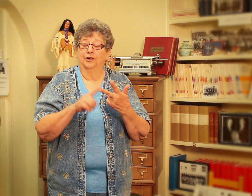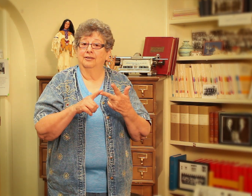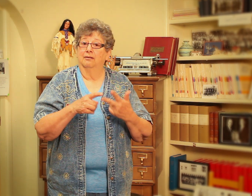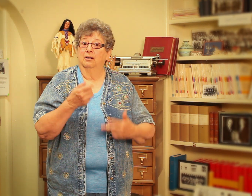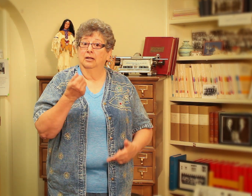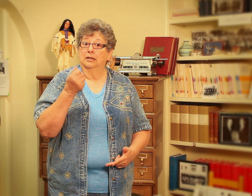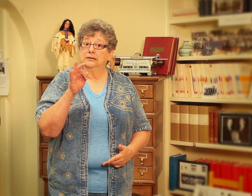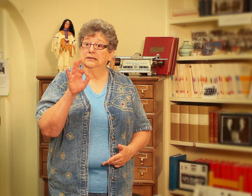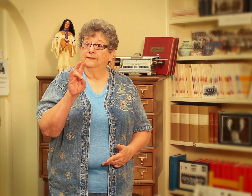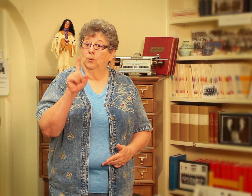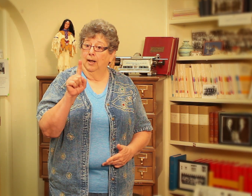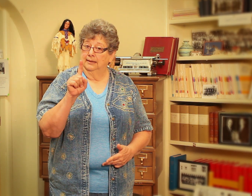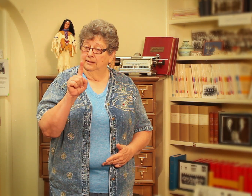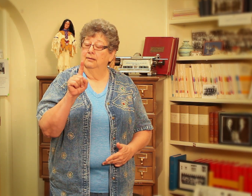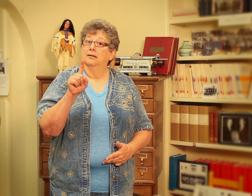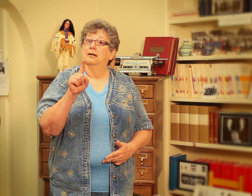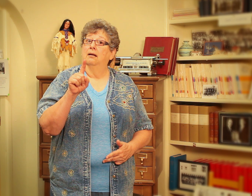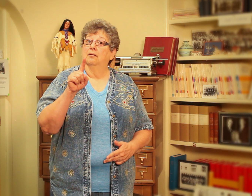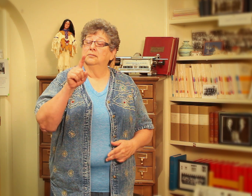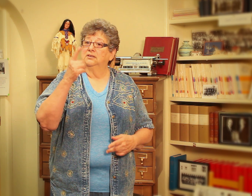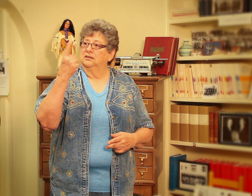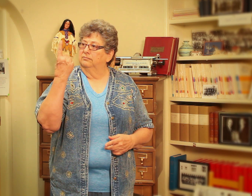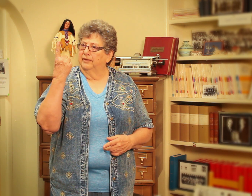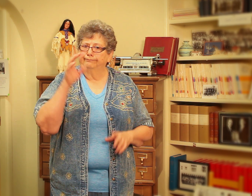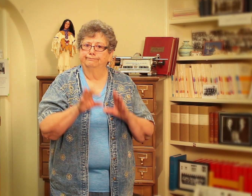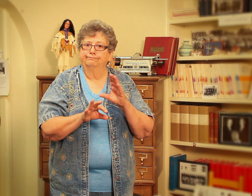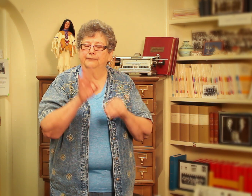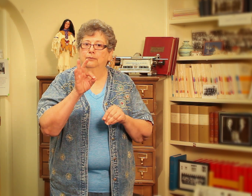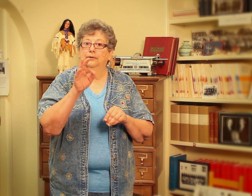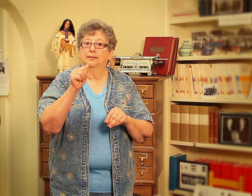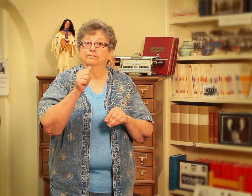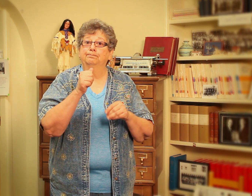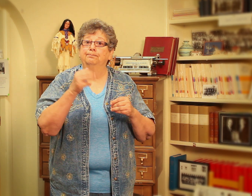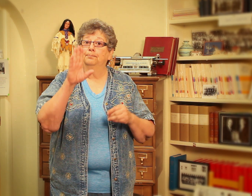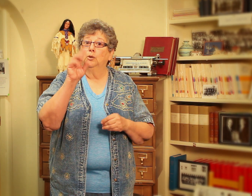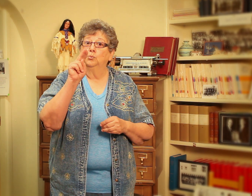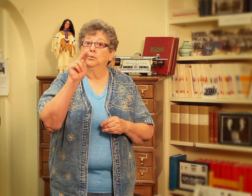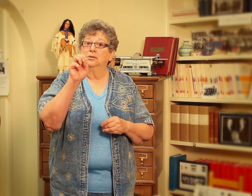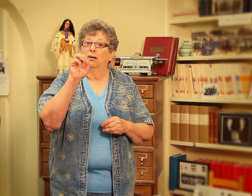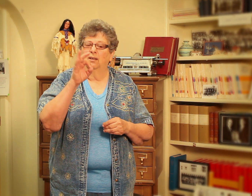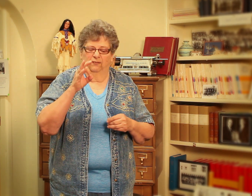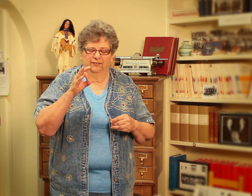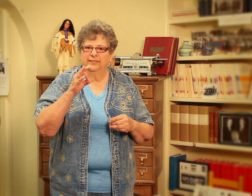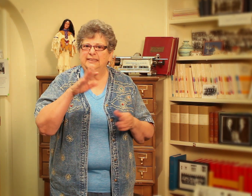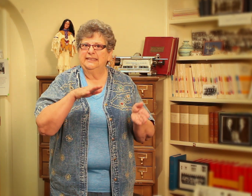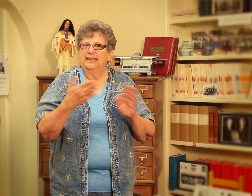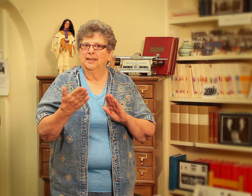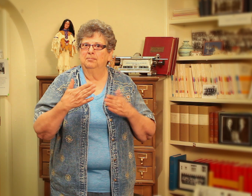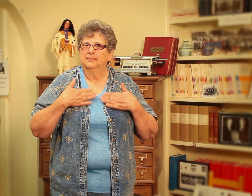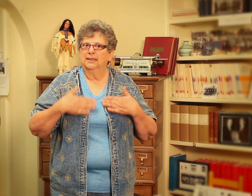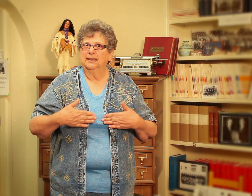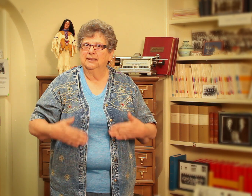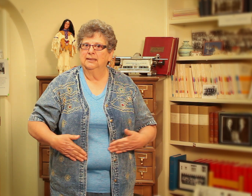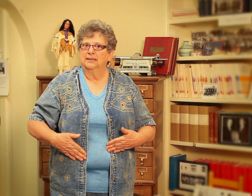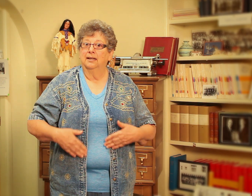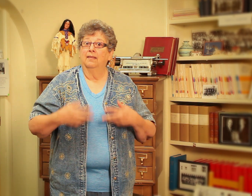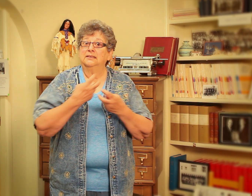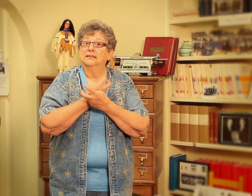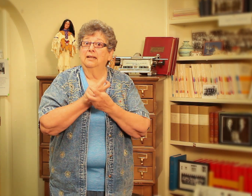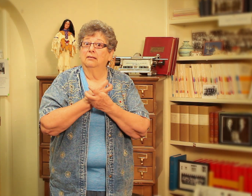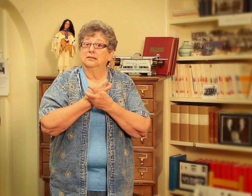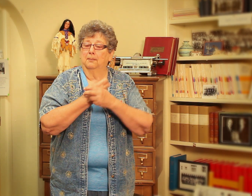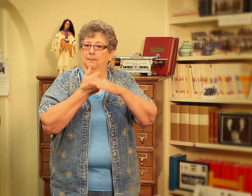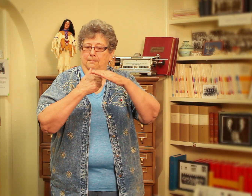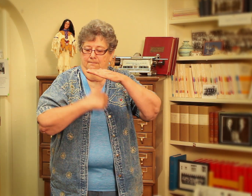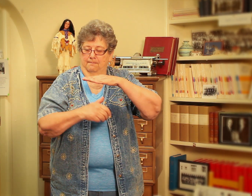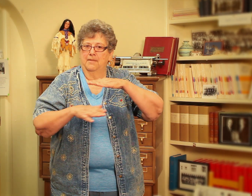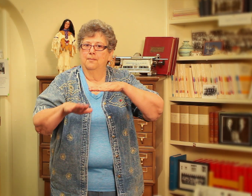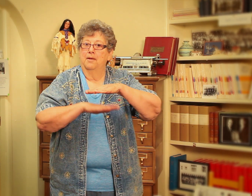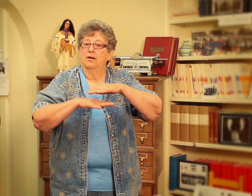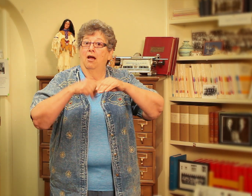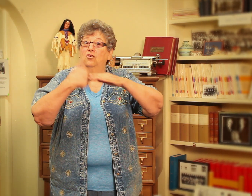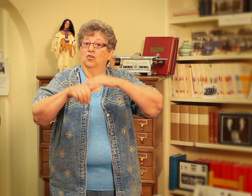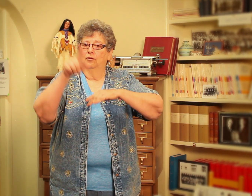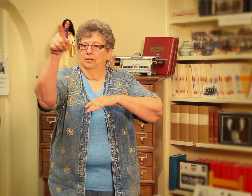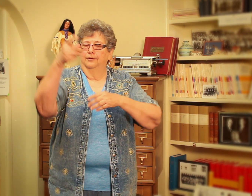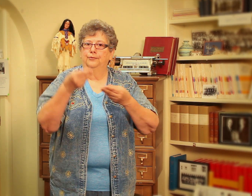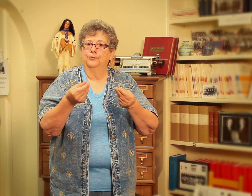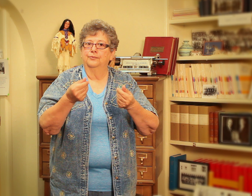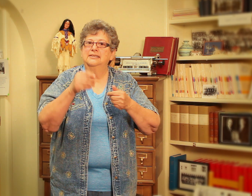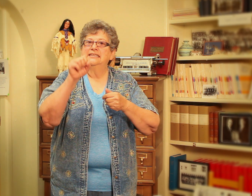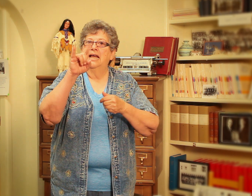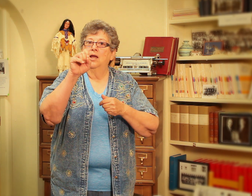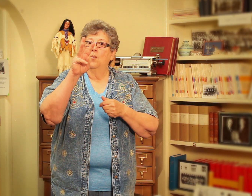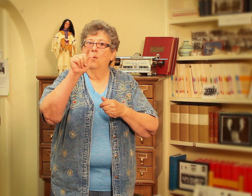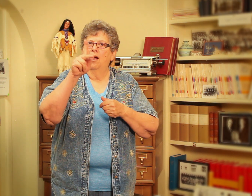Third, back in 1971 someone found the bones of a dead man, a skeleton under the sidewalk